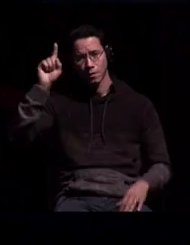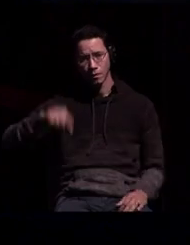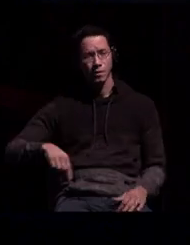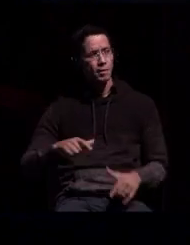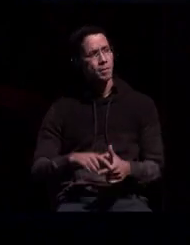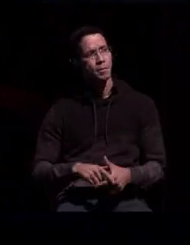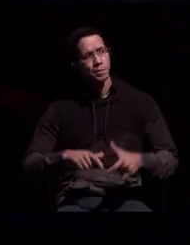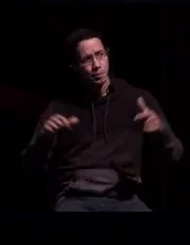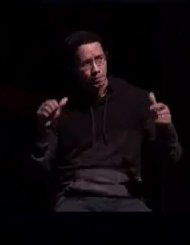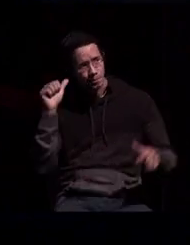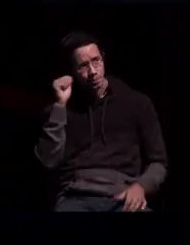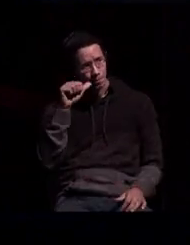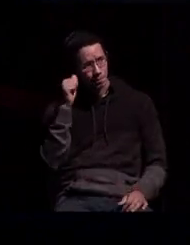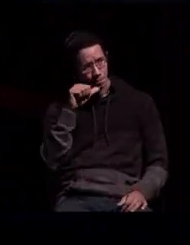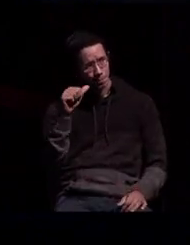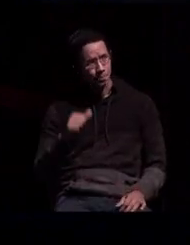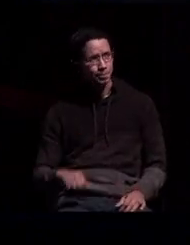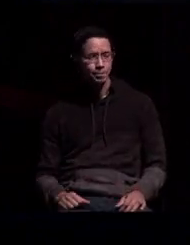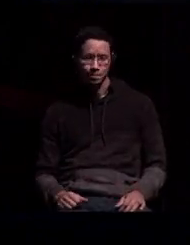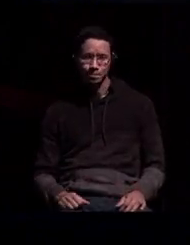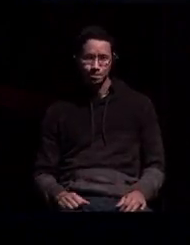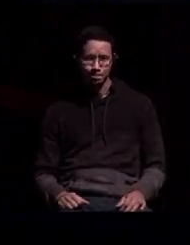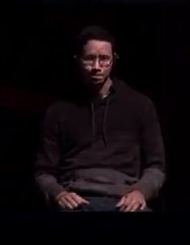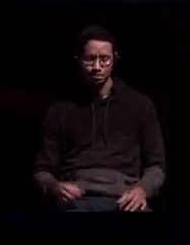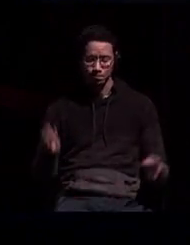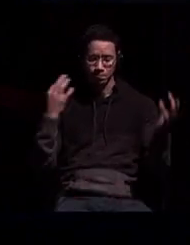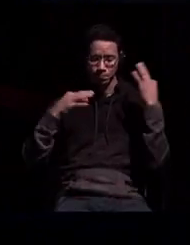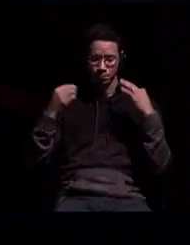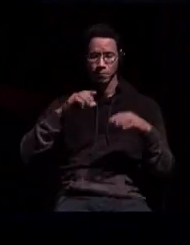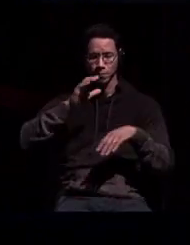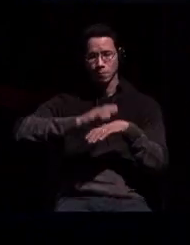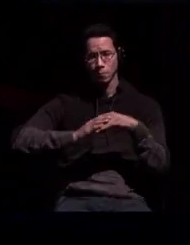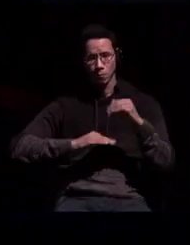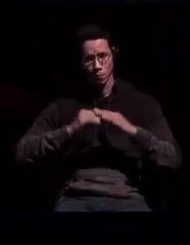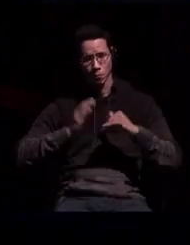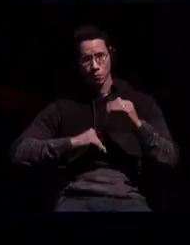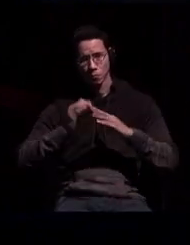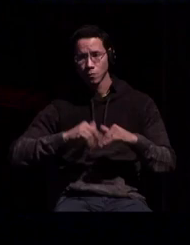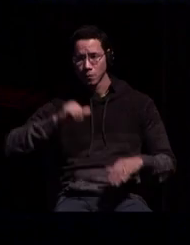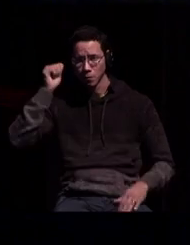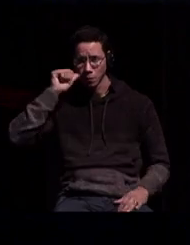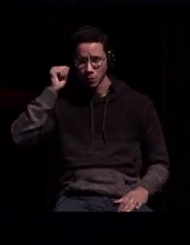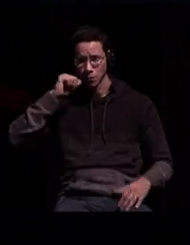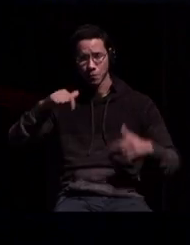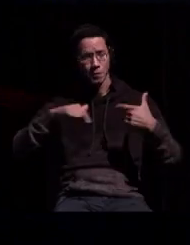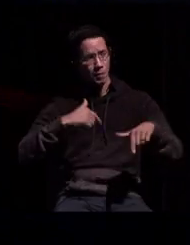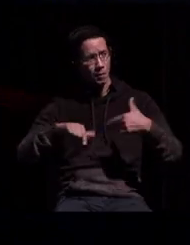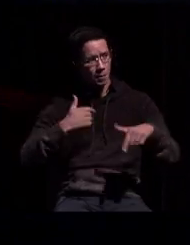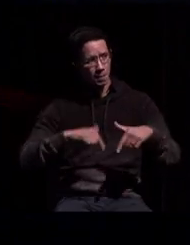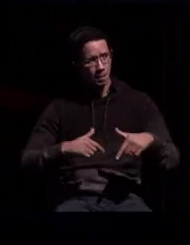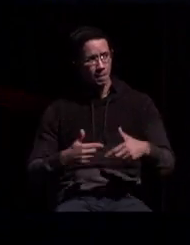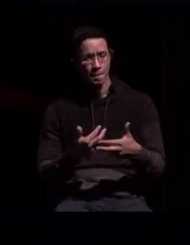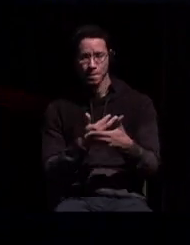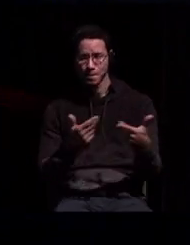happens thanks to the work of those women. When I say “large numbers of women”, I mean it is a feminized sector,